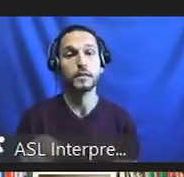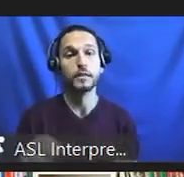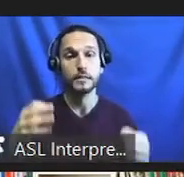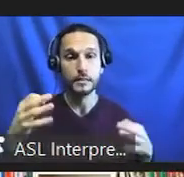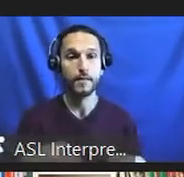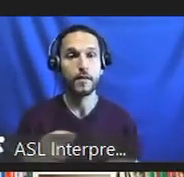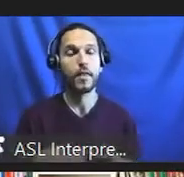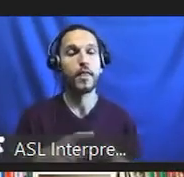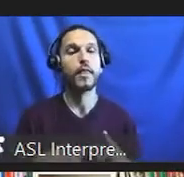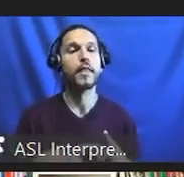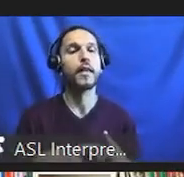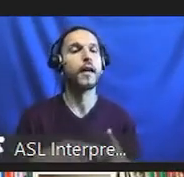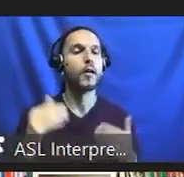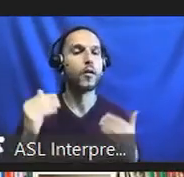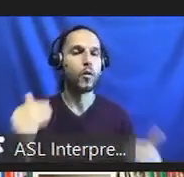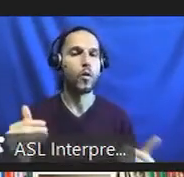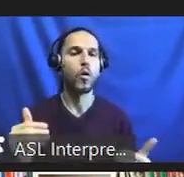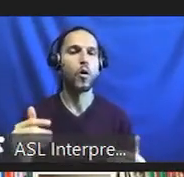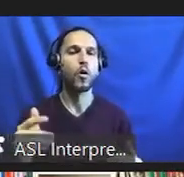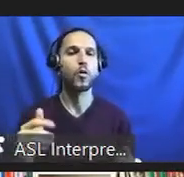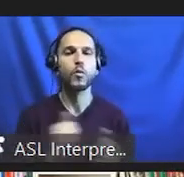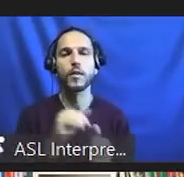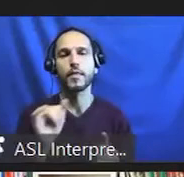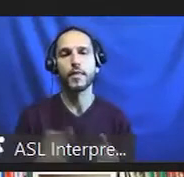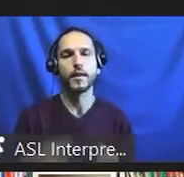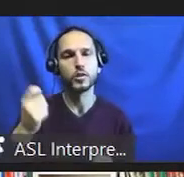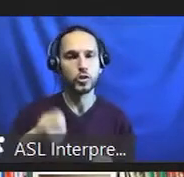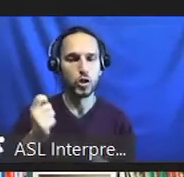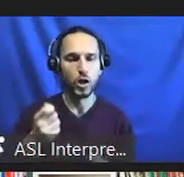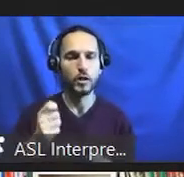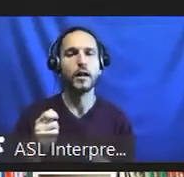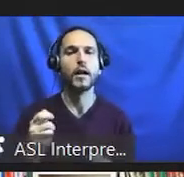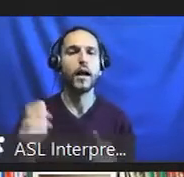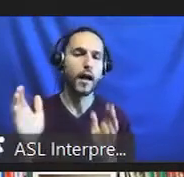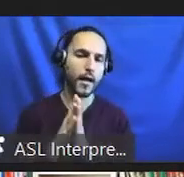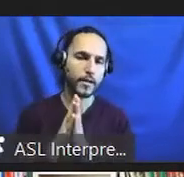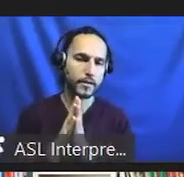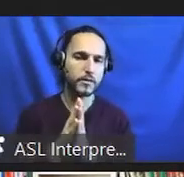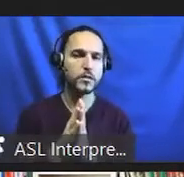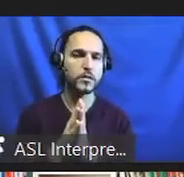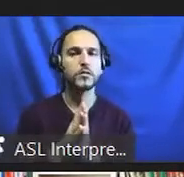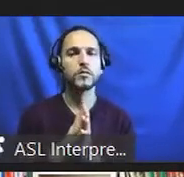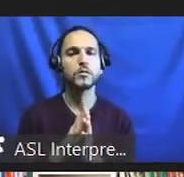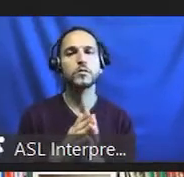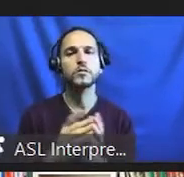the plaintiff then filed a motion with the judge asking the judge to grant more relief.